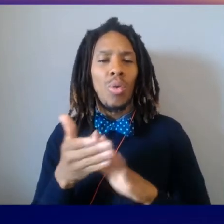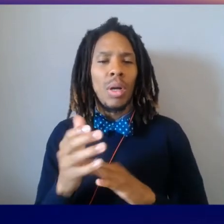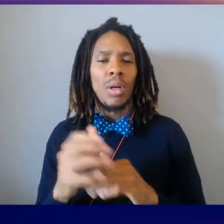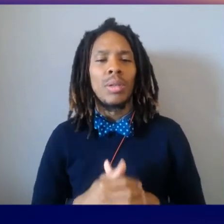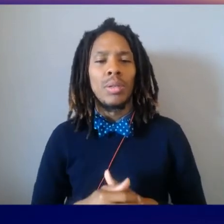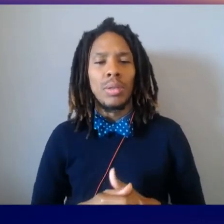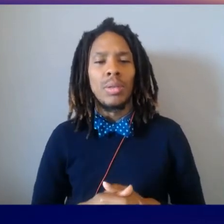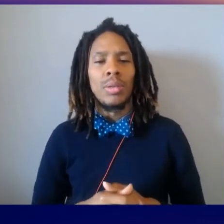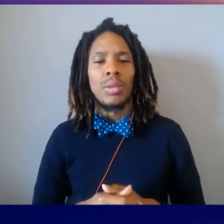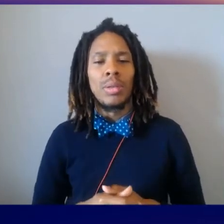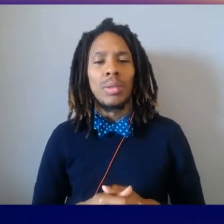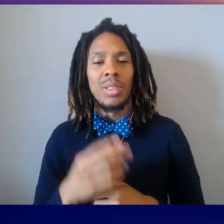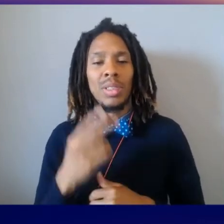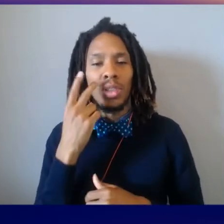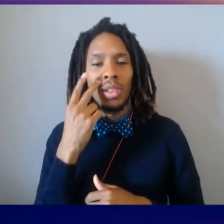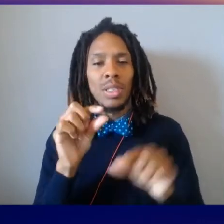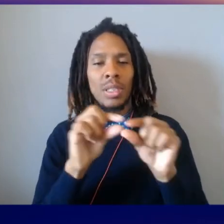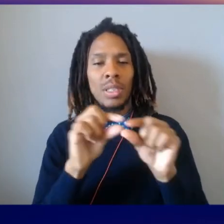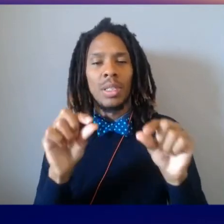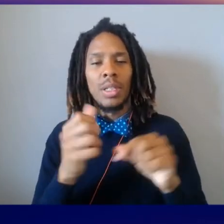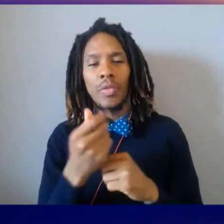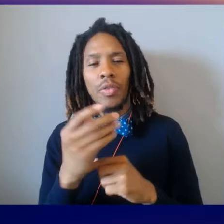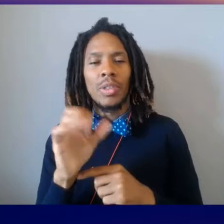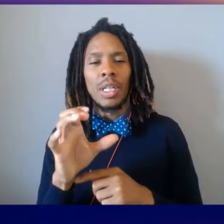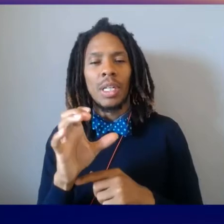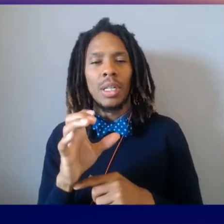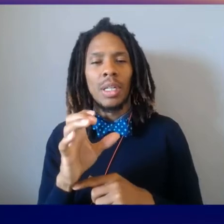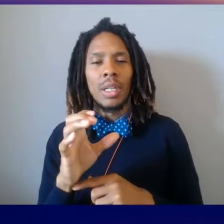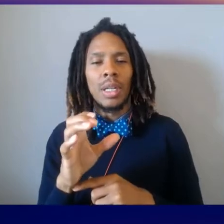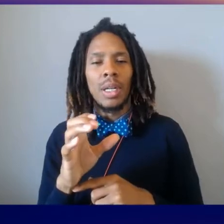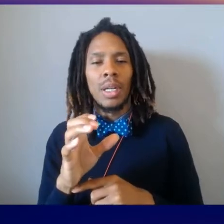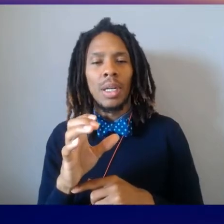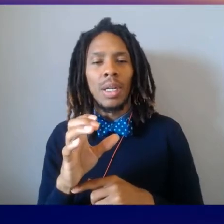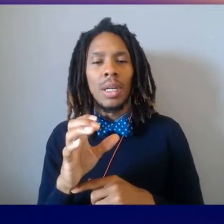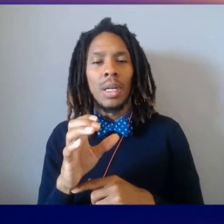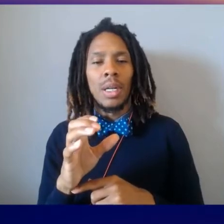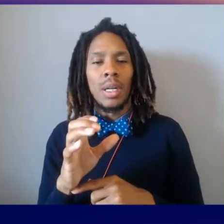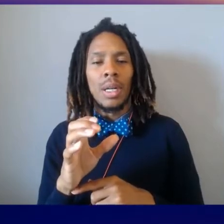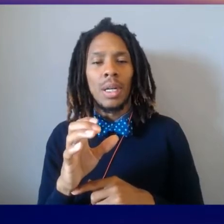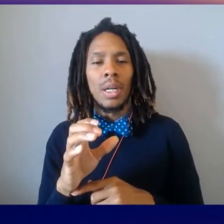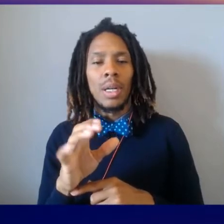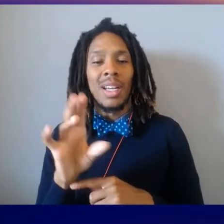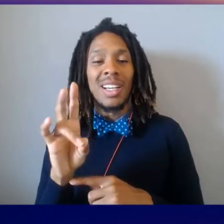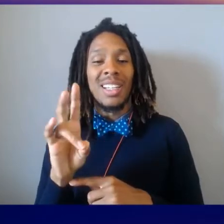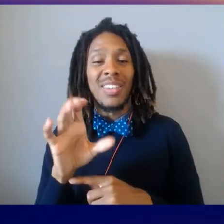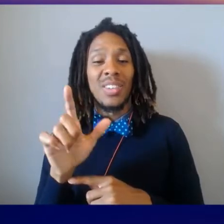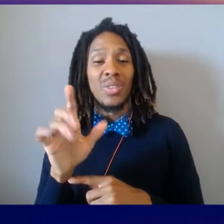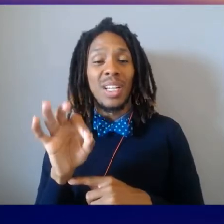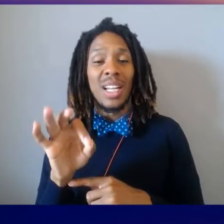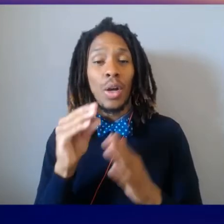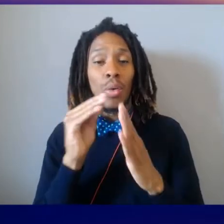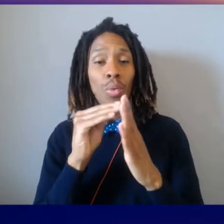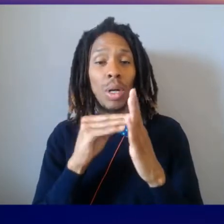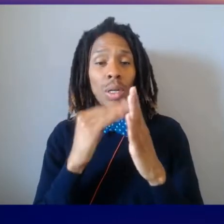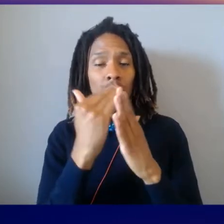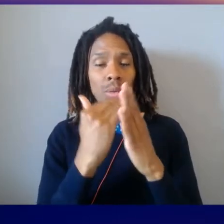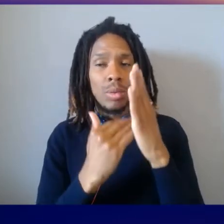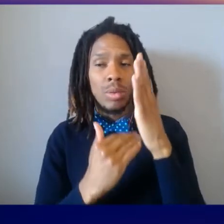You see it'll take just a few seconds. And when I get, I get 729 records. Of course, I did a limited range.